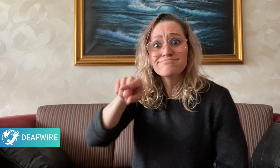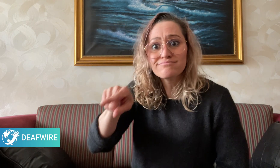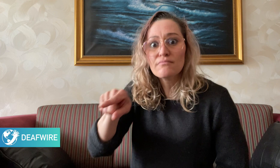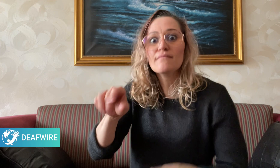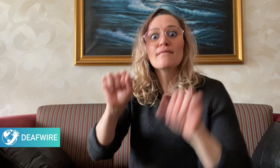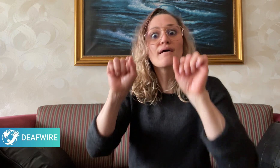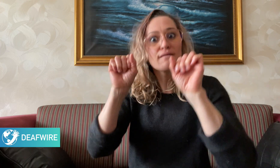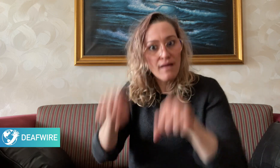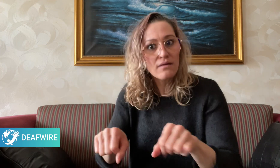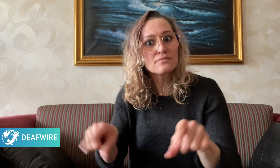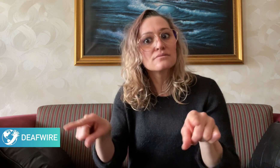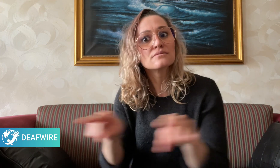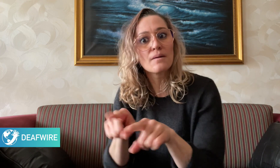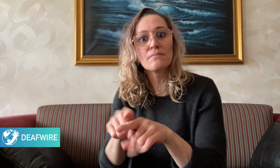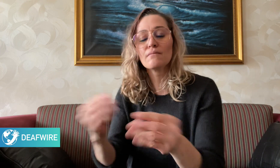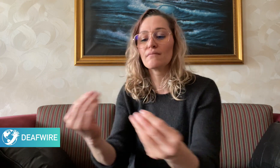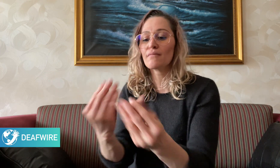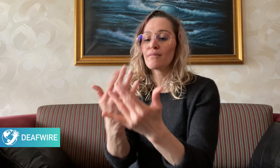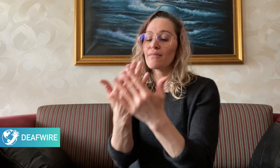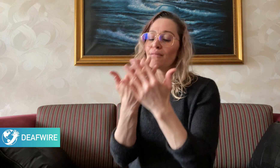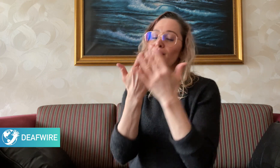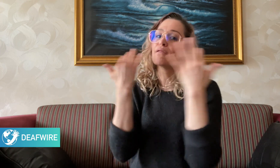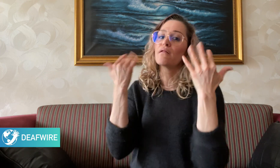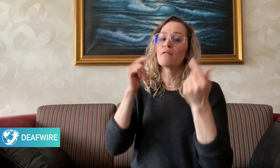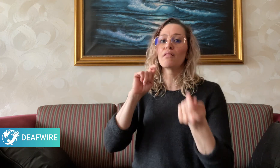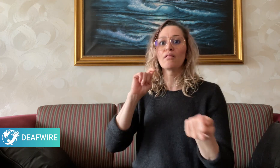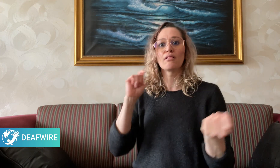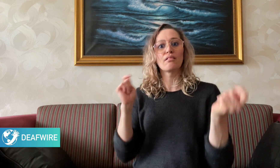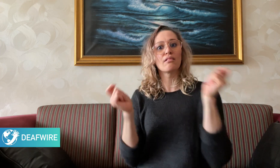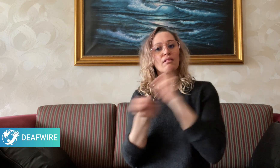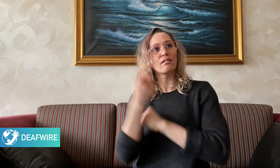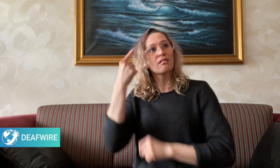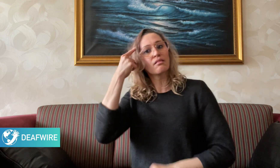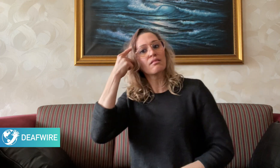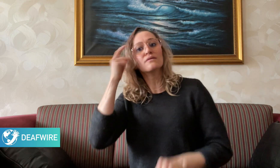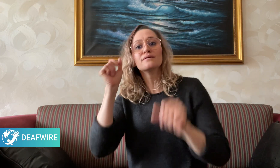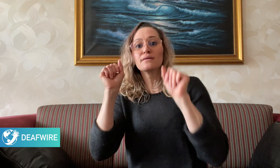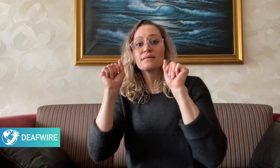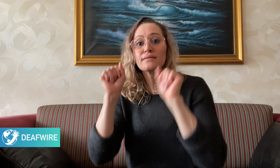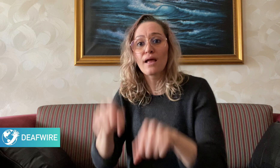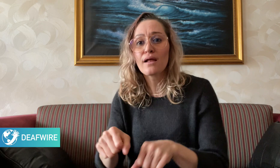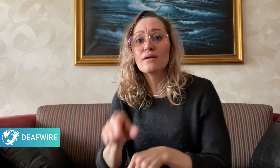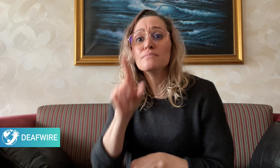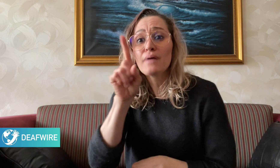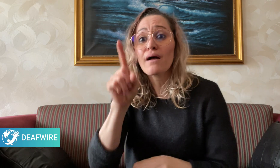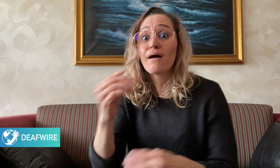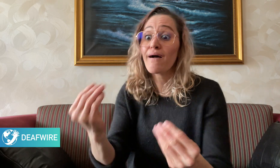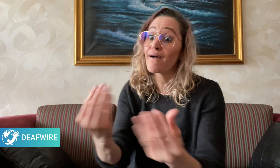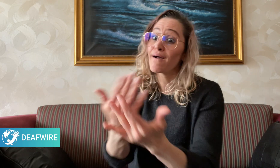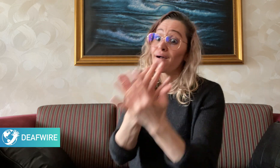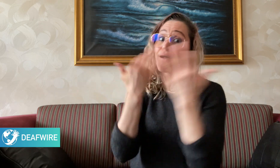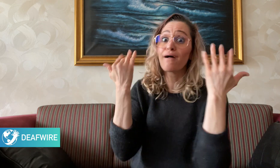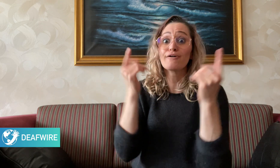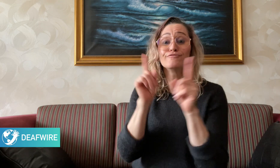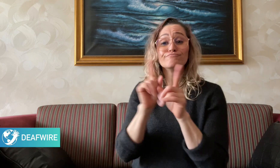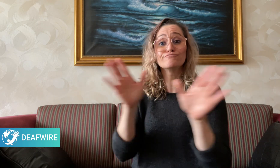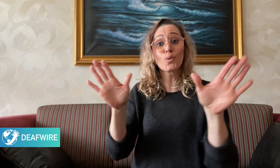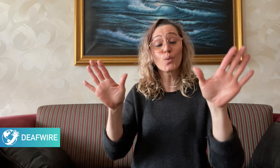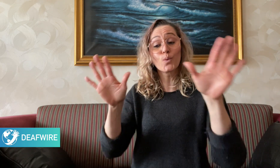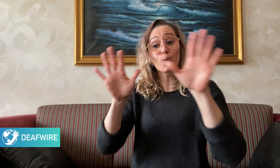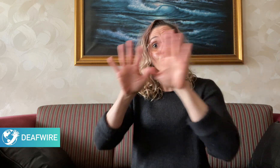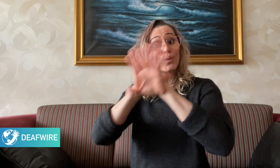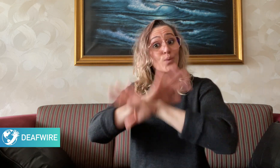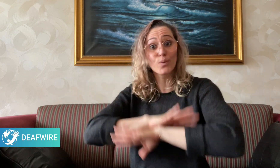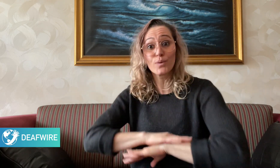others, though it is more subtle! For example,